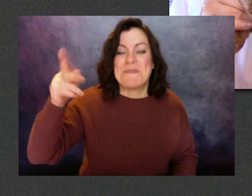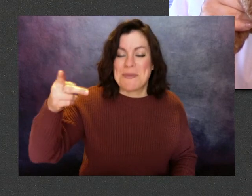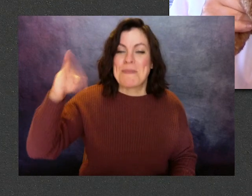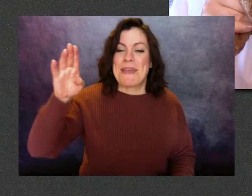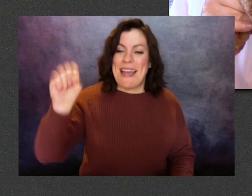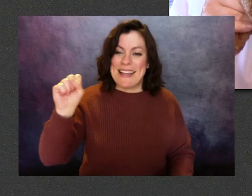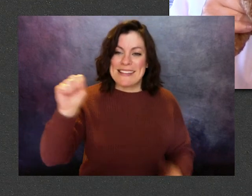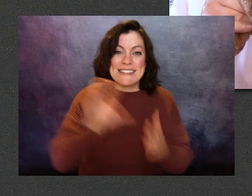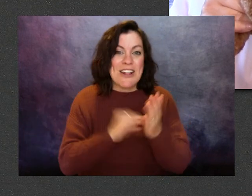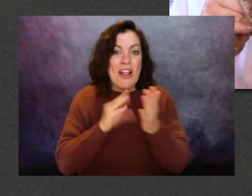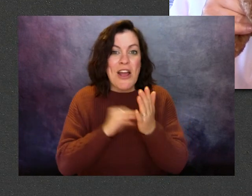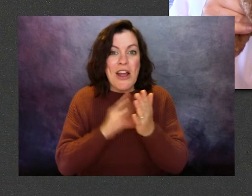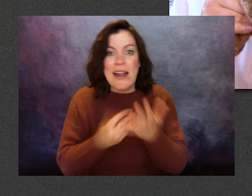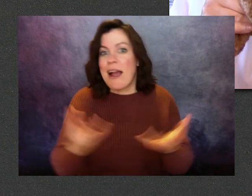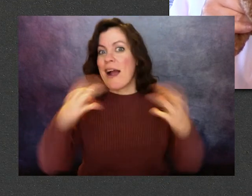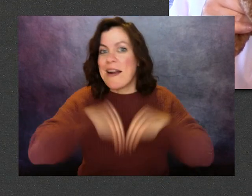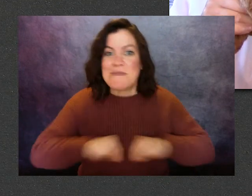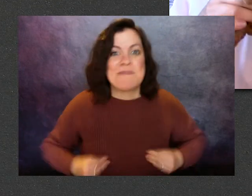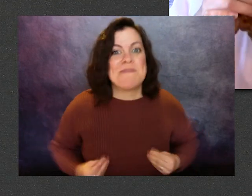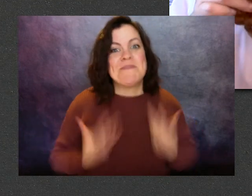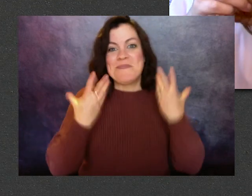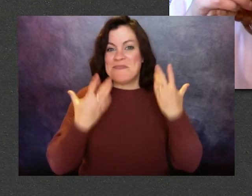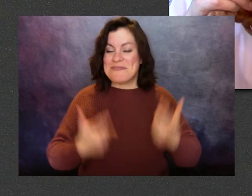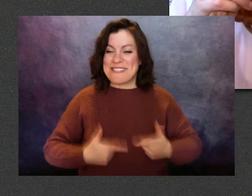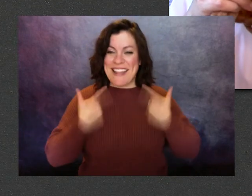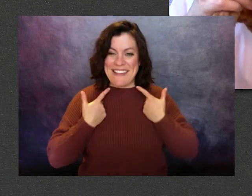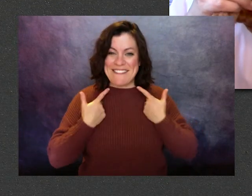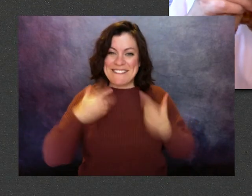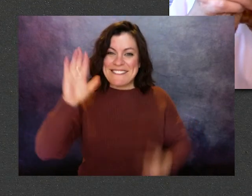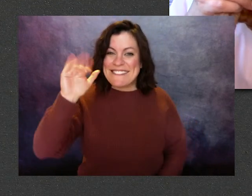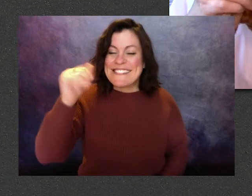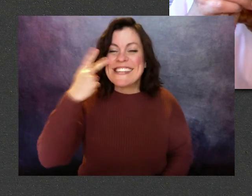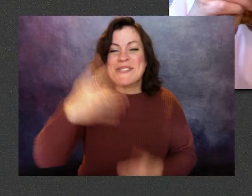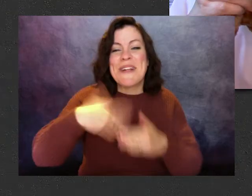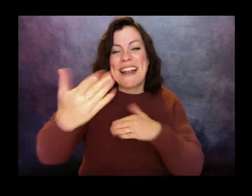Where learning, is brought to life. See you next time.